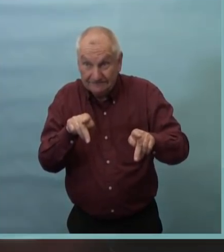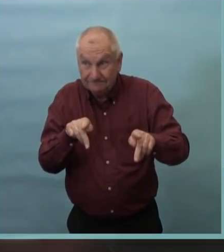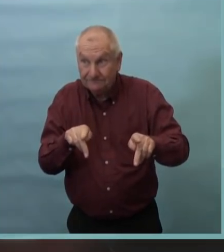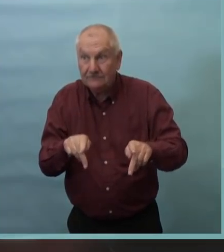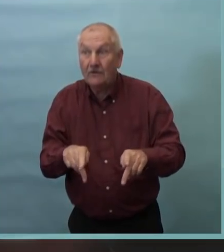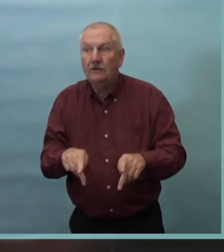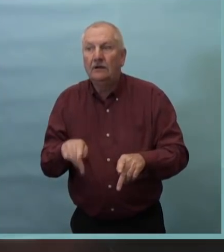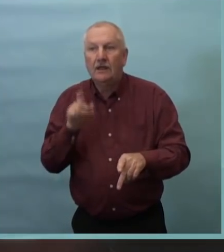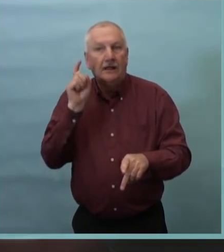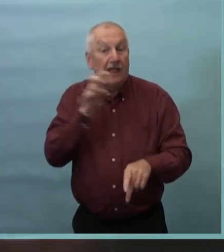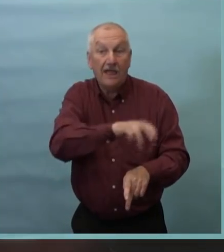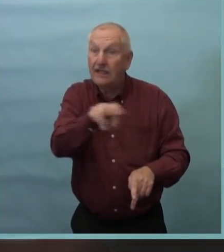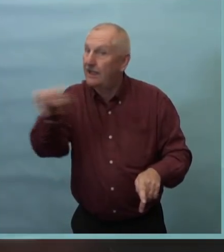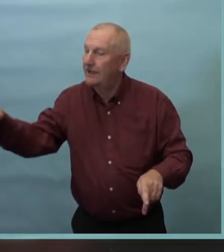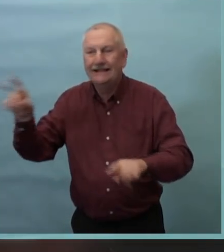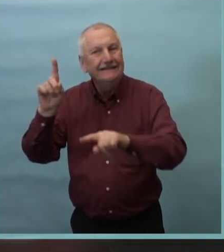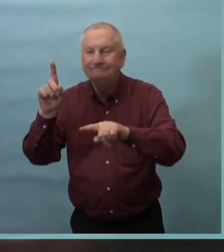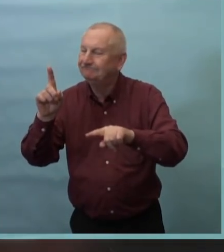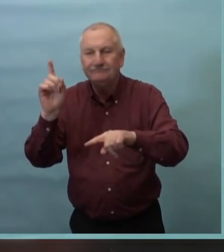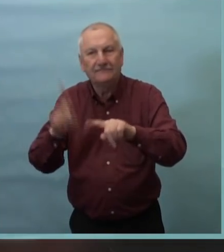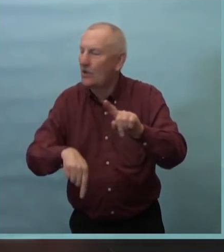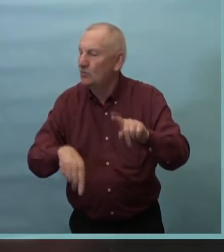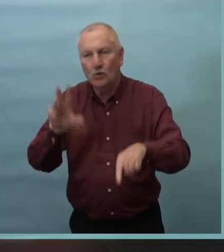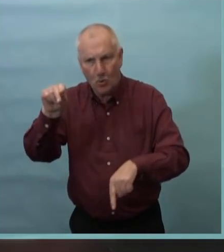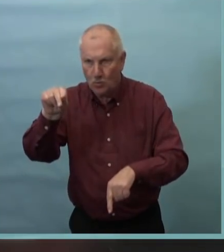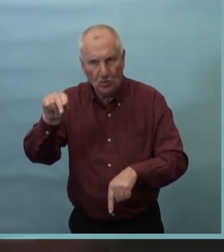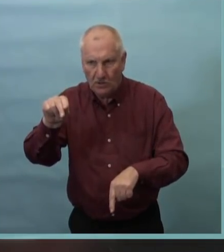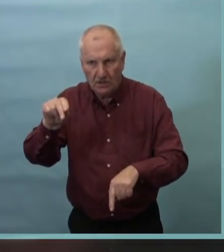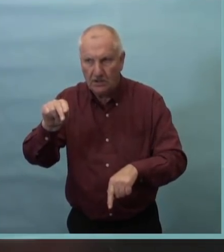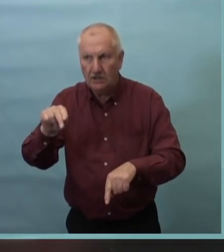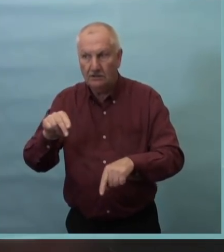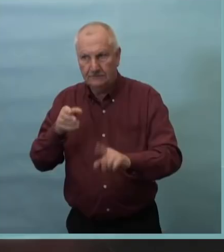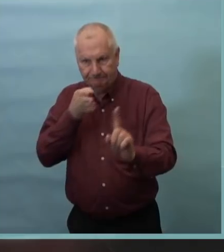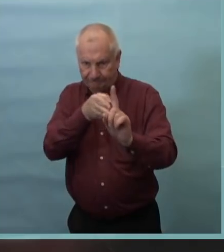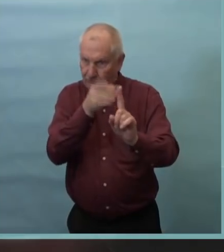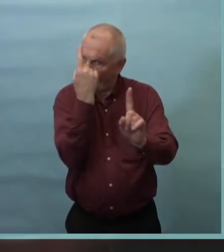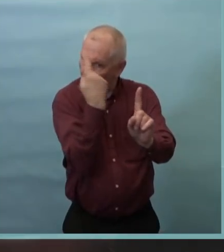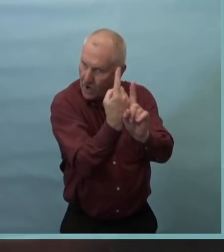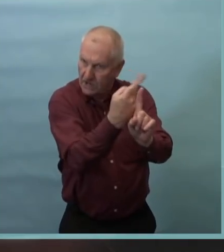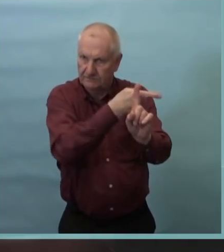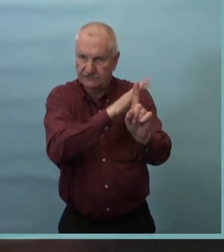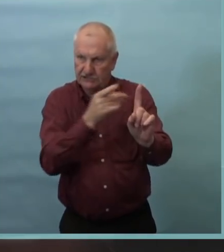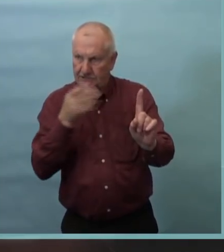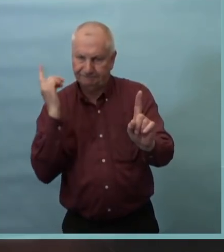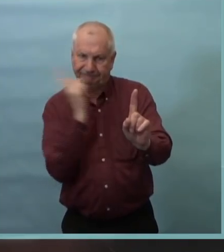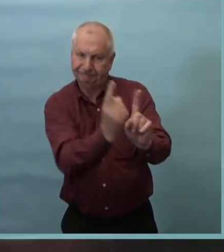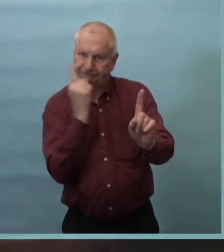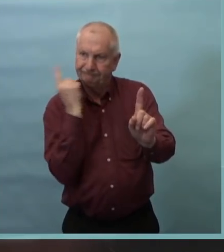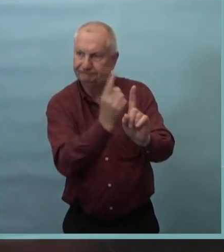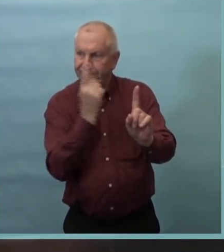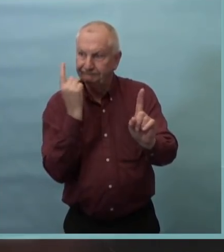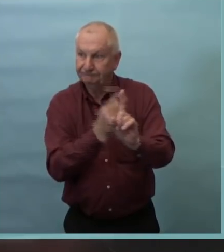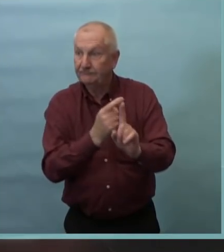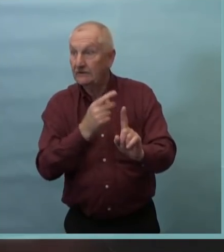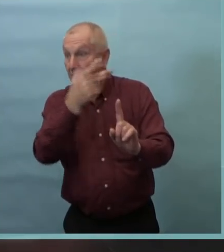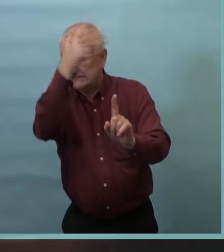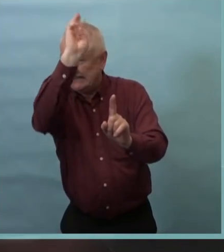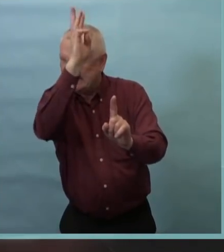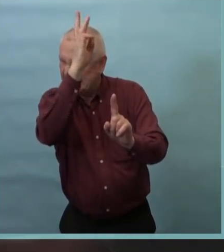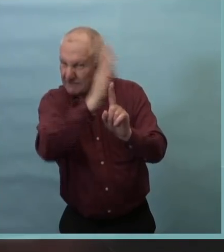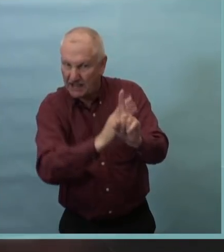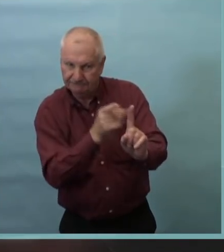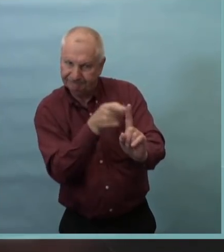least the next six months and this is a significant shift operationally but we